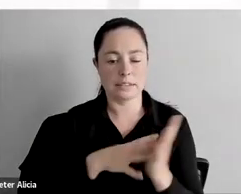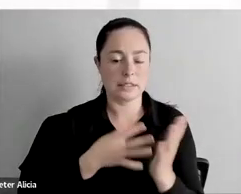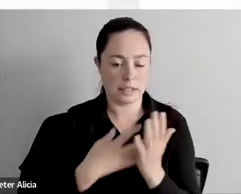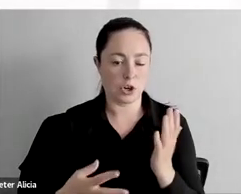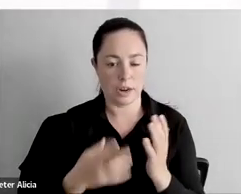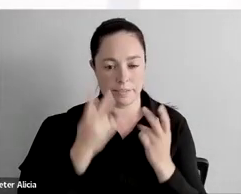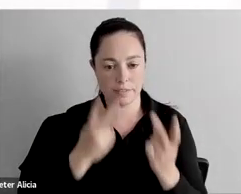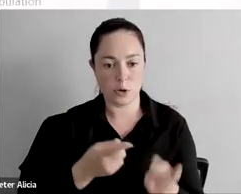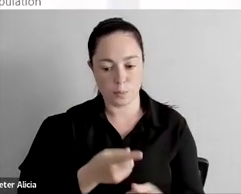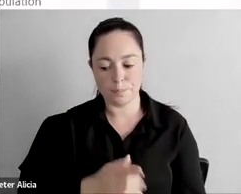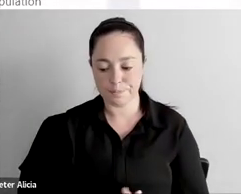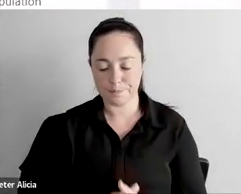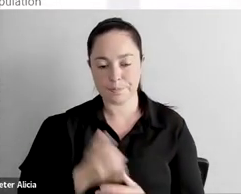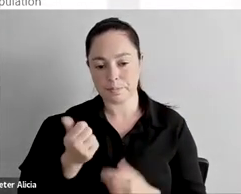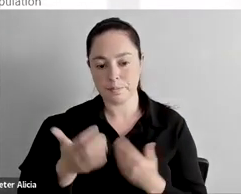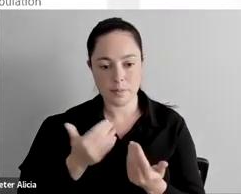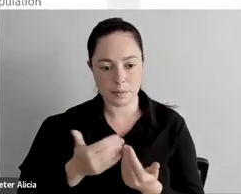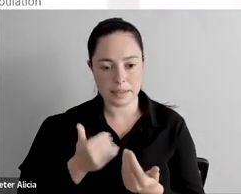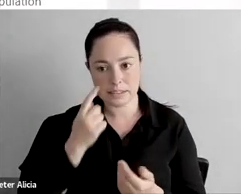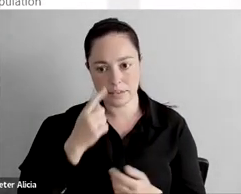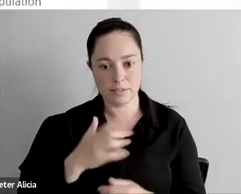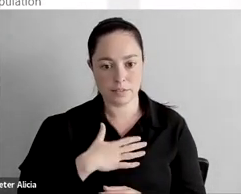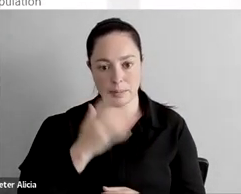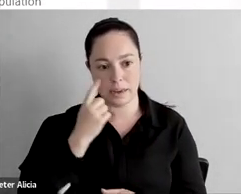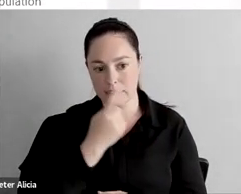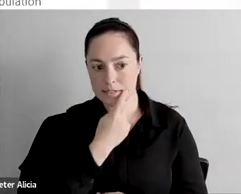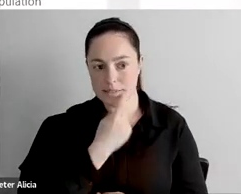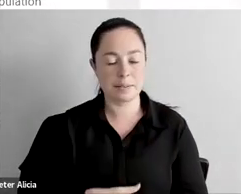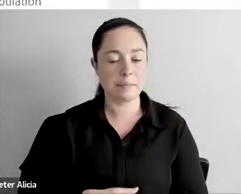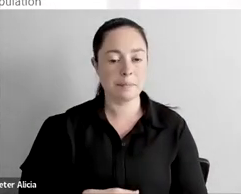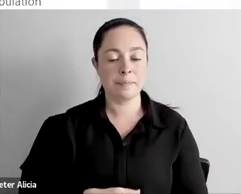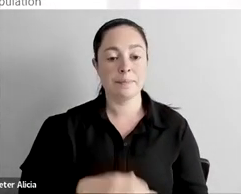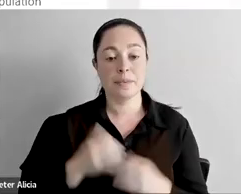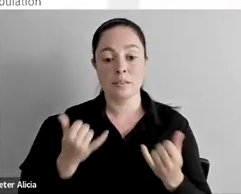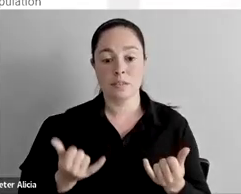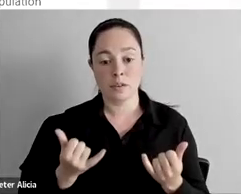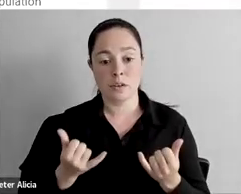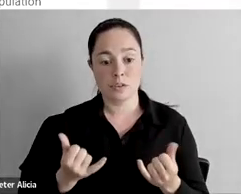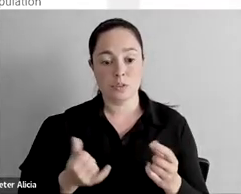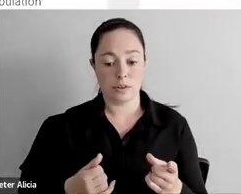a little bit easier for my eyes. Right now, our